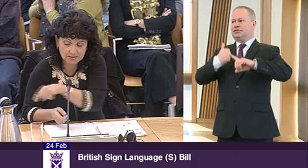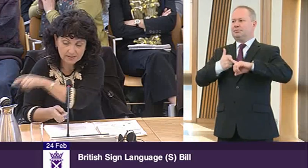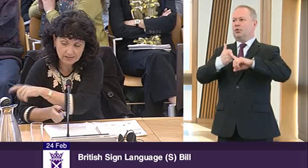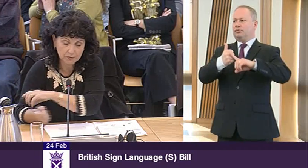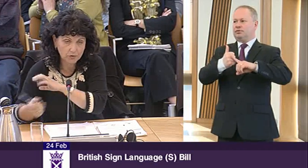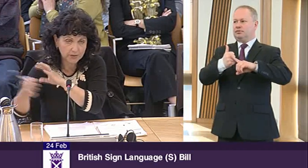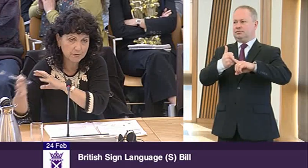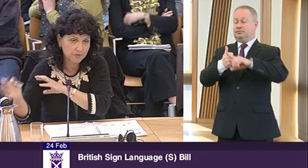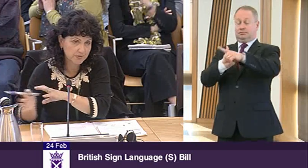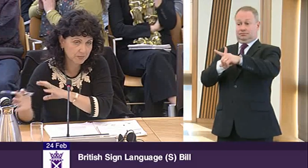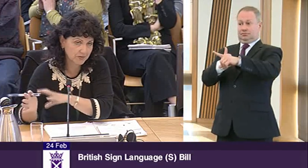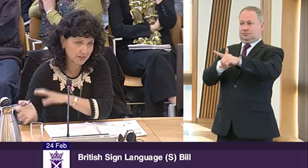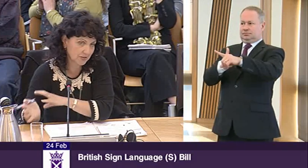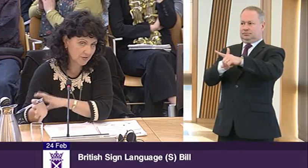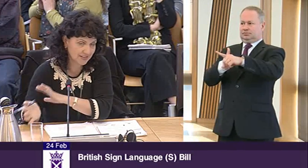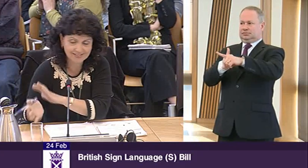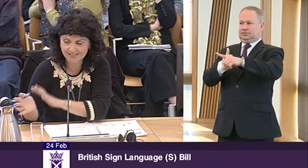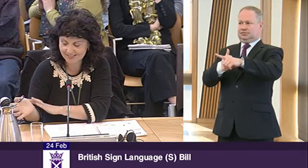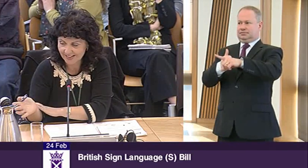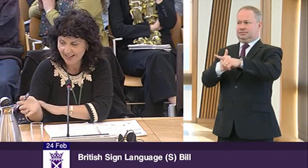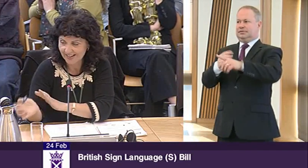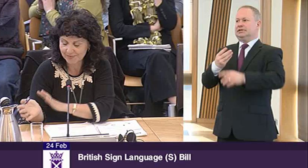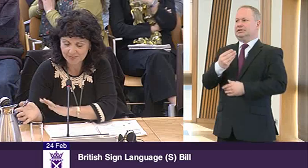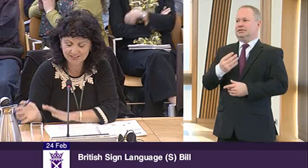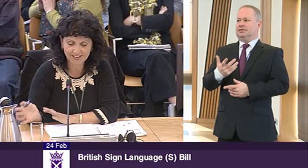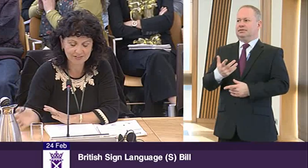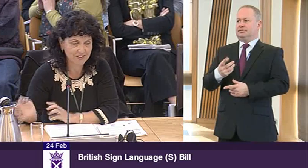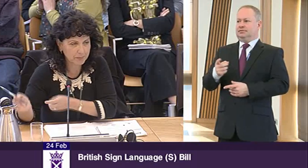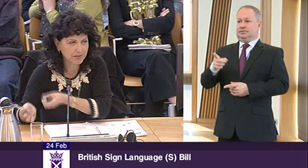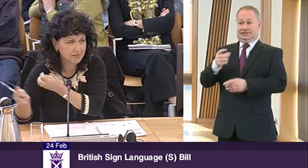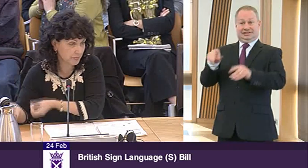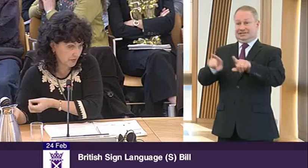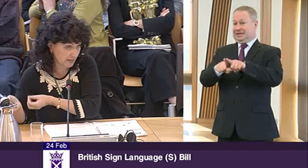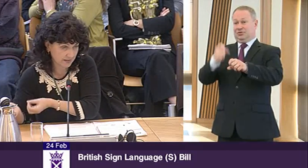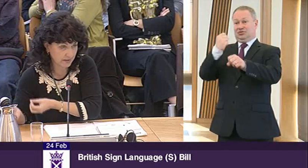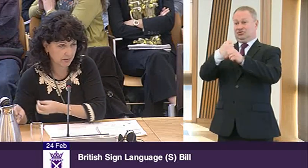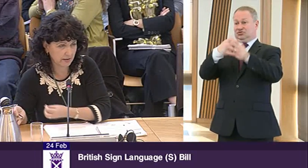Incidentally, with reference to some of the difficulties that have been experienced in